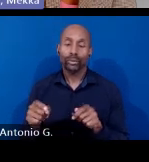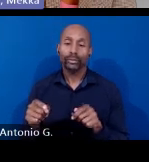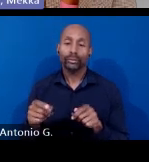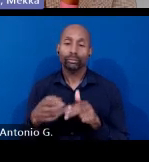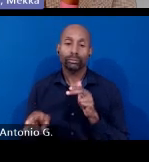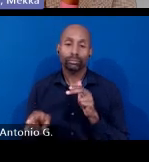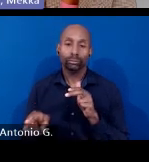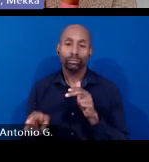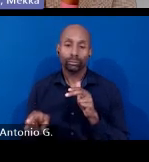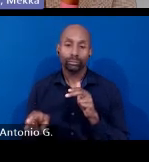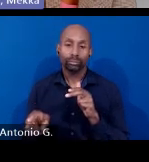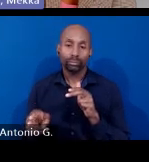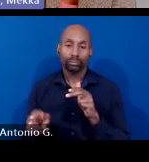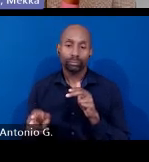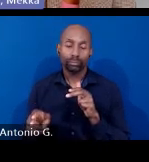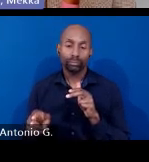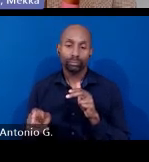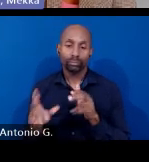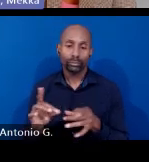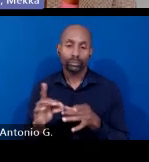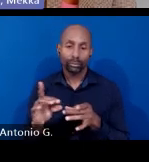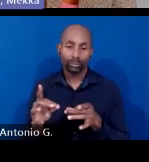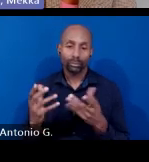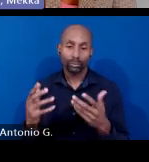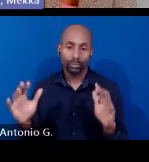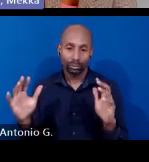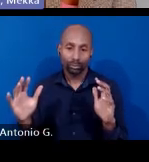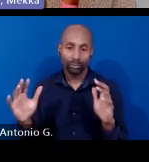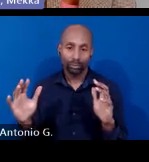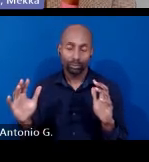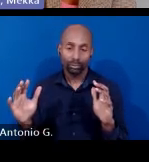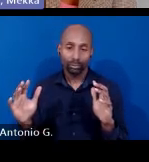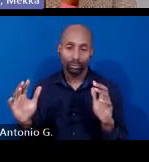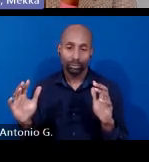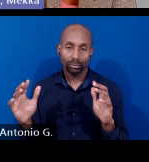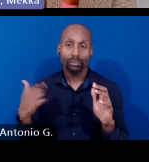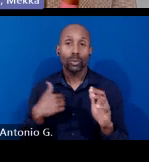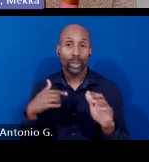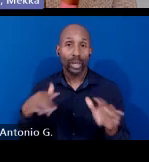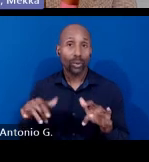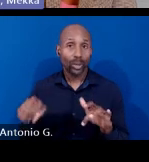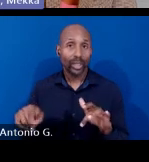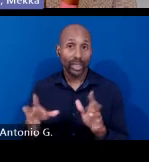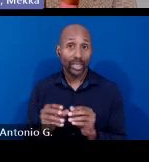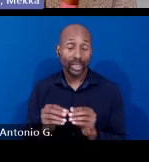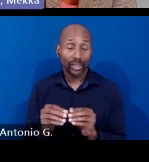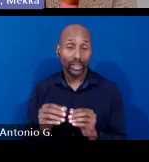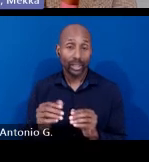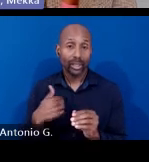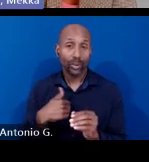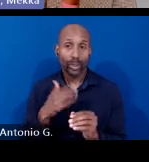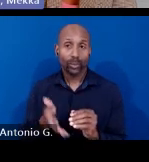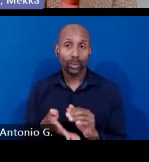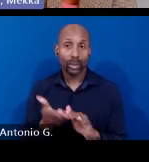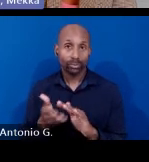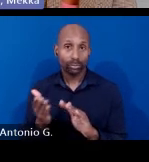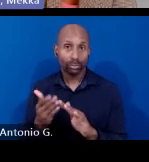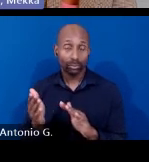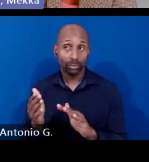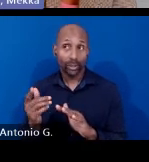closing remarks. Do you want to say that we are, we have recorded this session. We're going to run it through a clearance in our end and then we